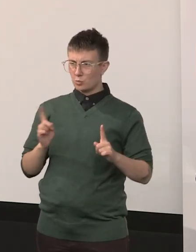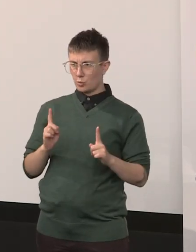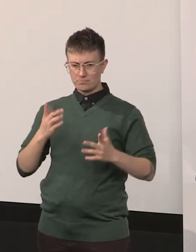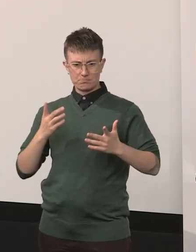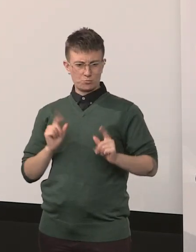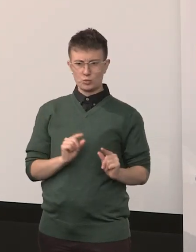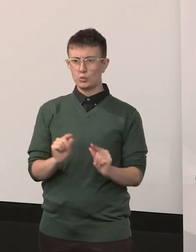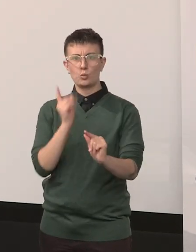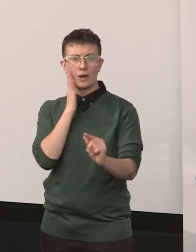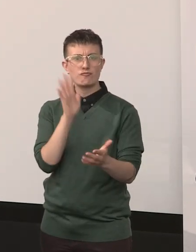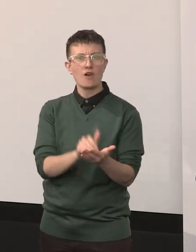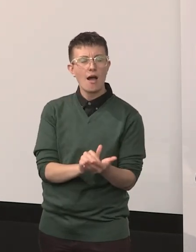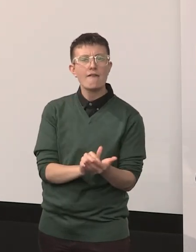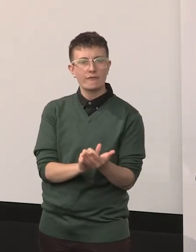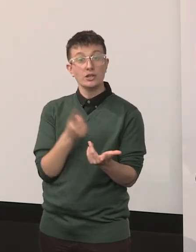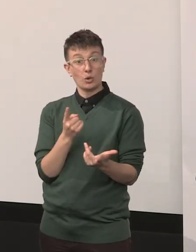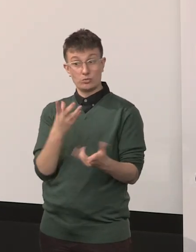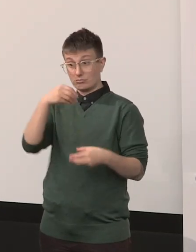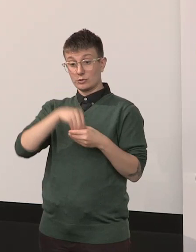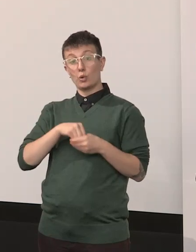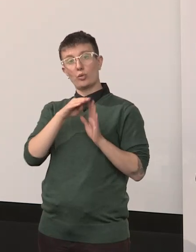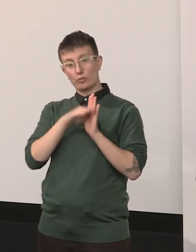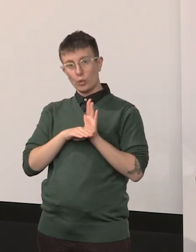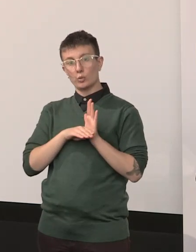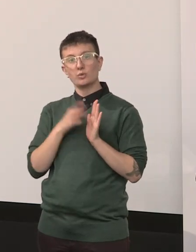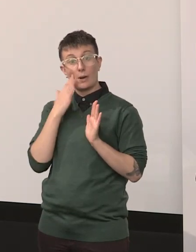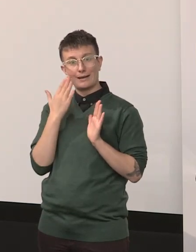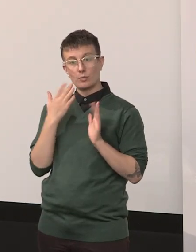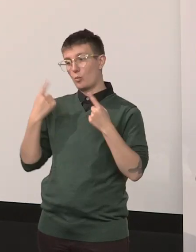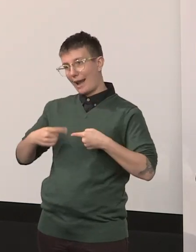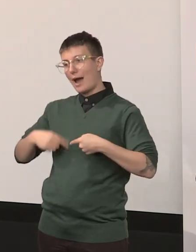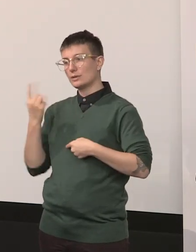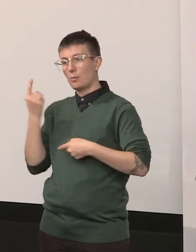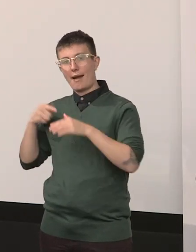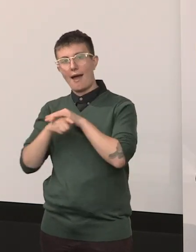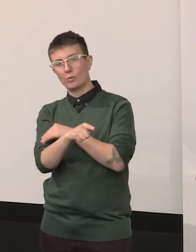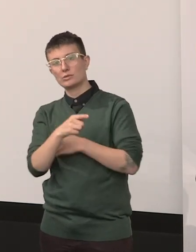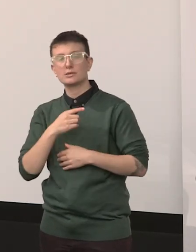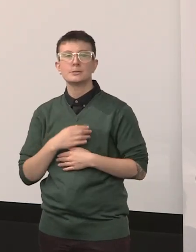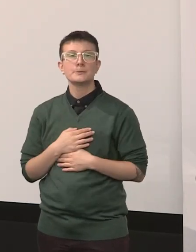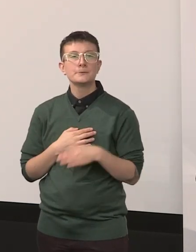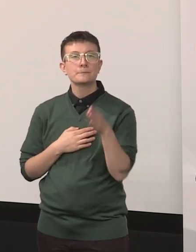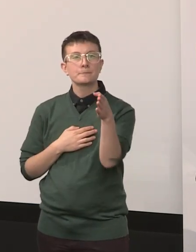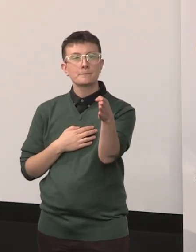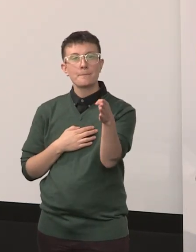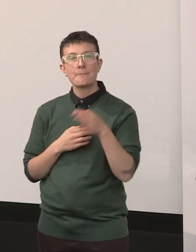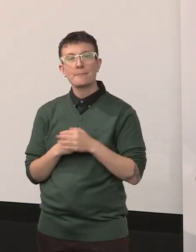those visits. So, that's part of the protocol for that type